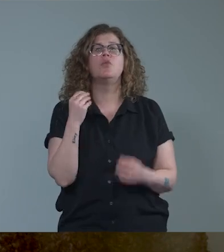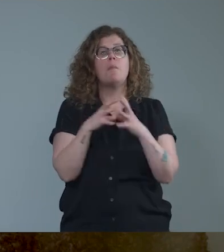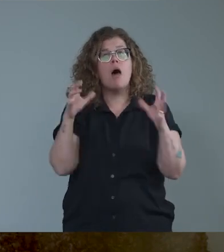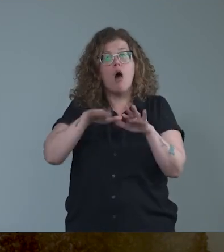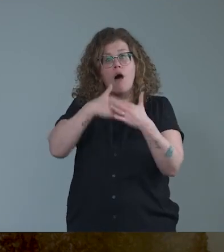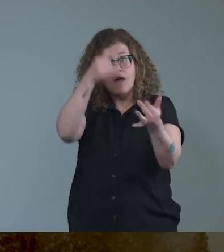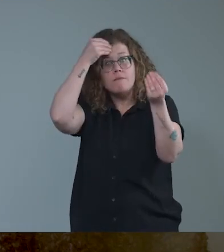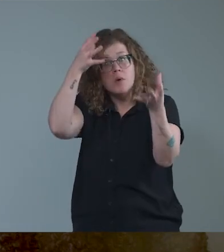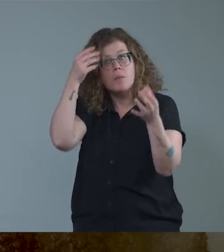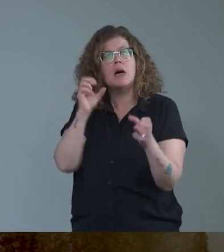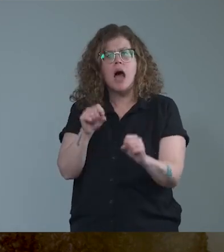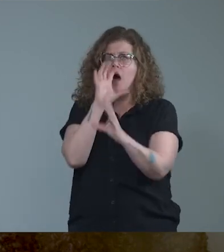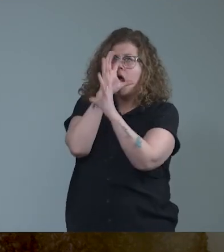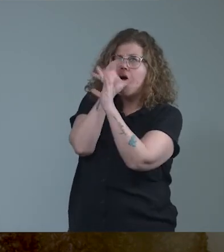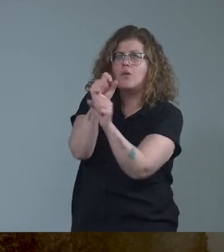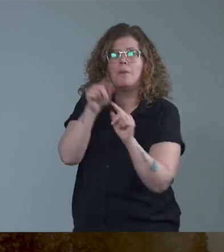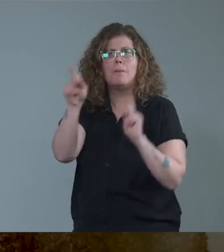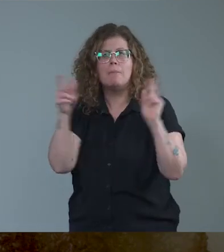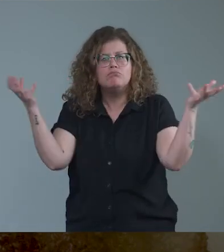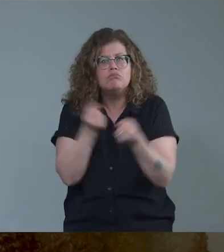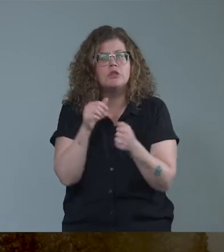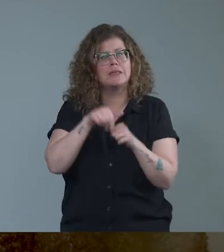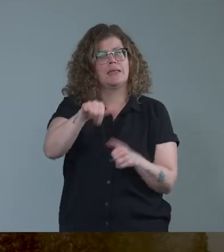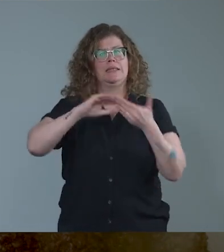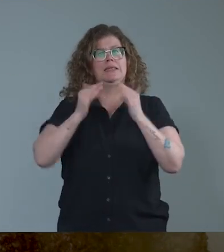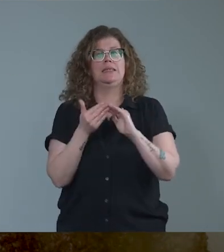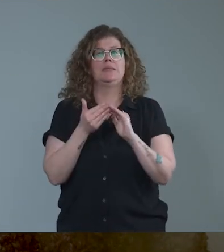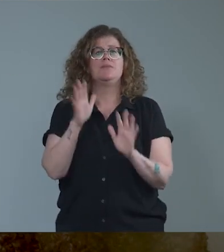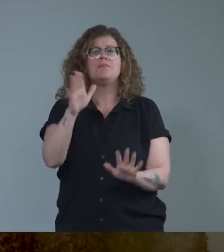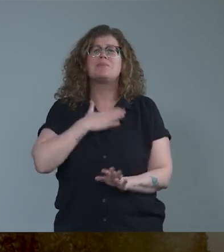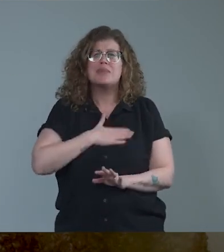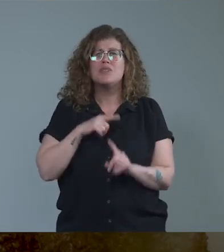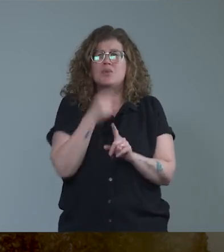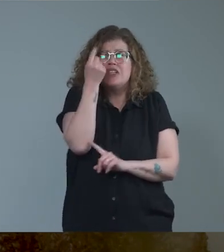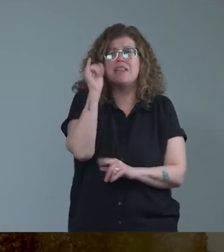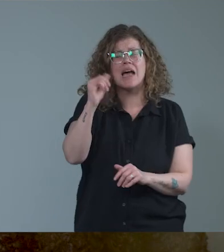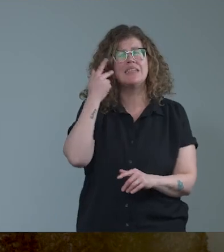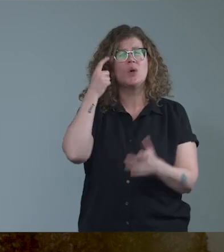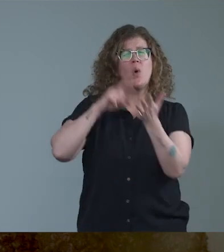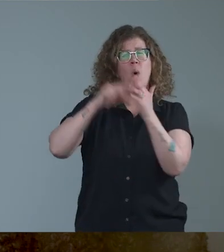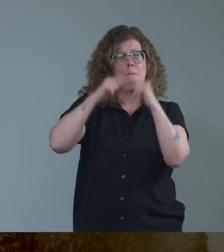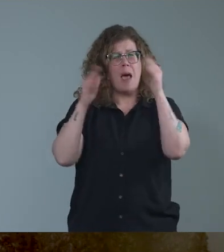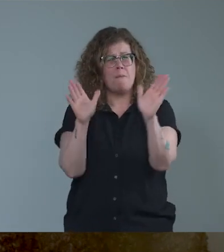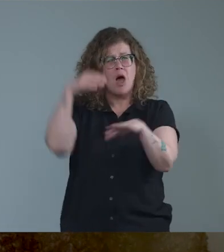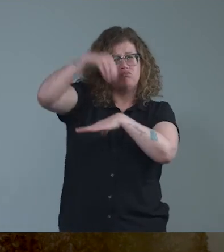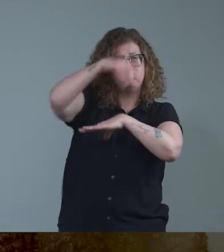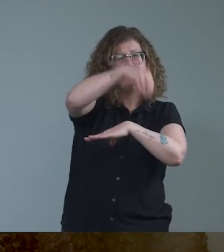Please understand where the utilities are, or even if you can just say, where are the utilities? That in and of itself